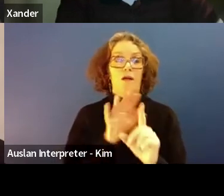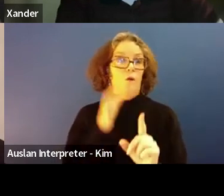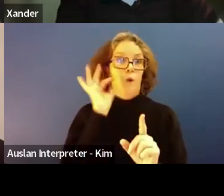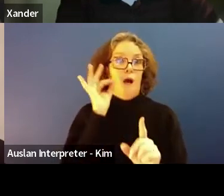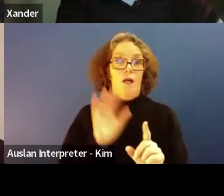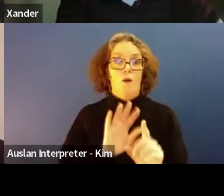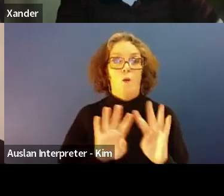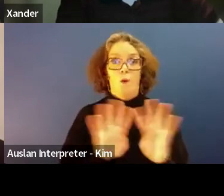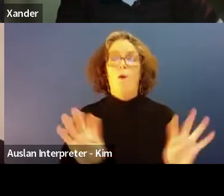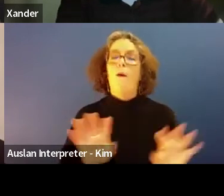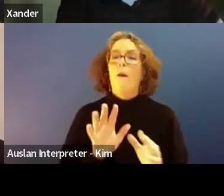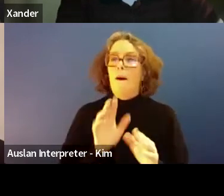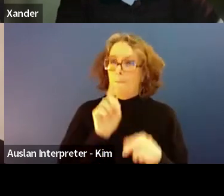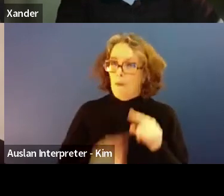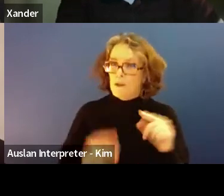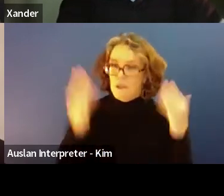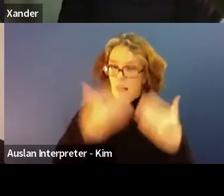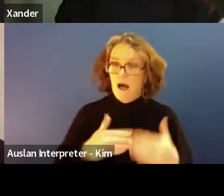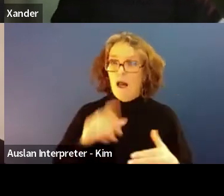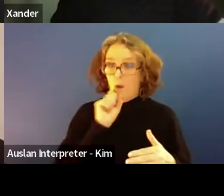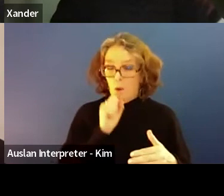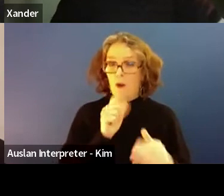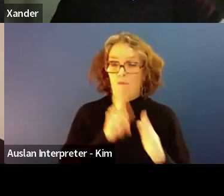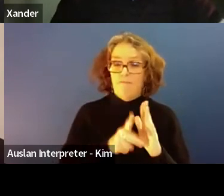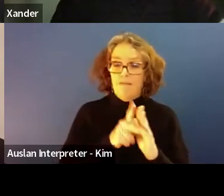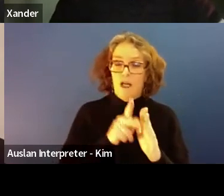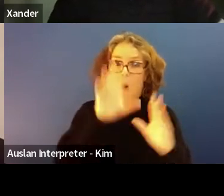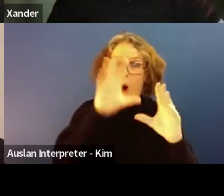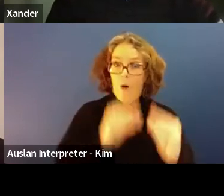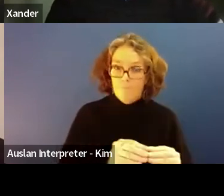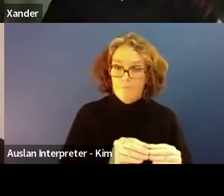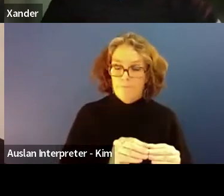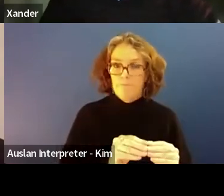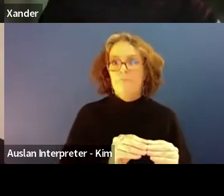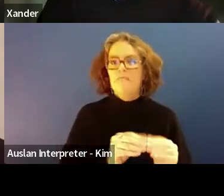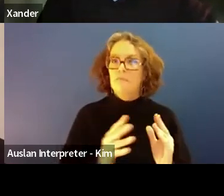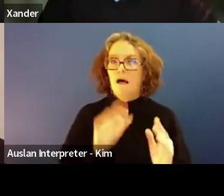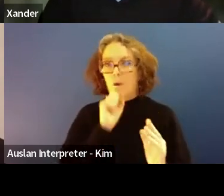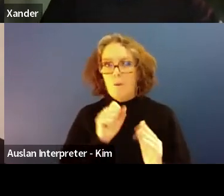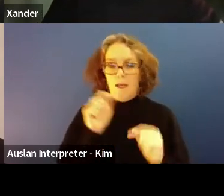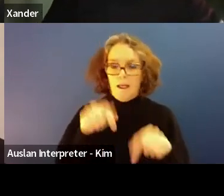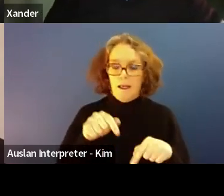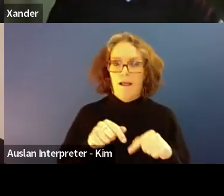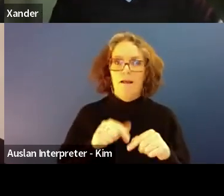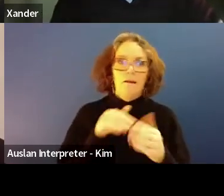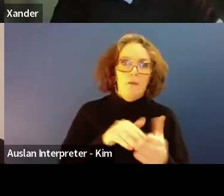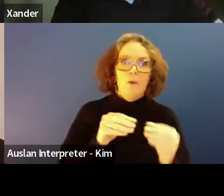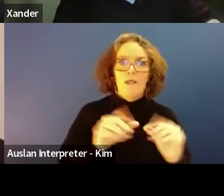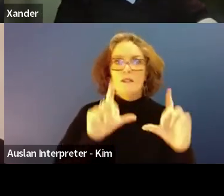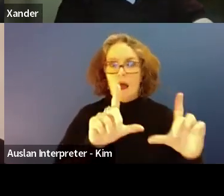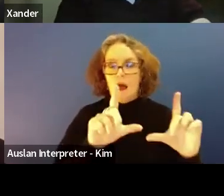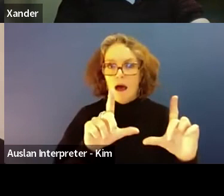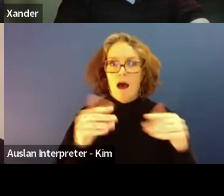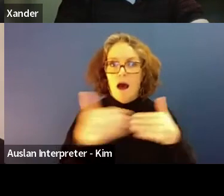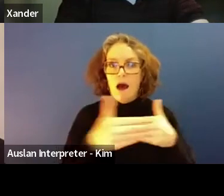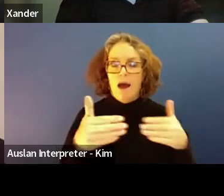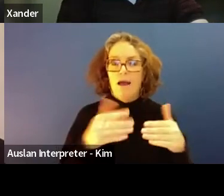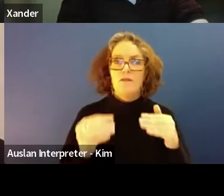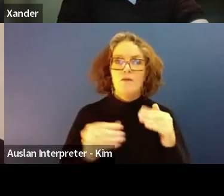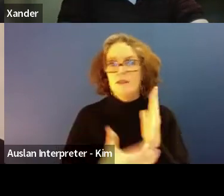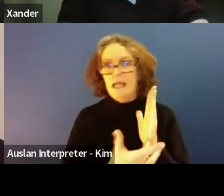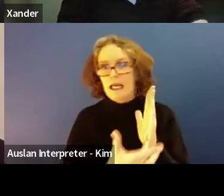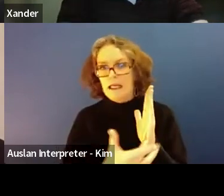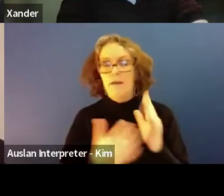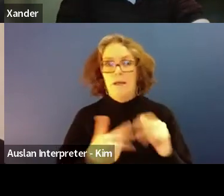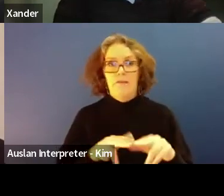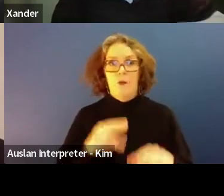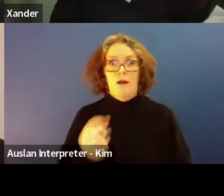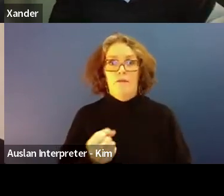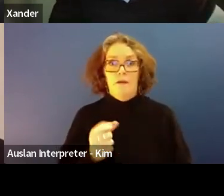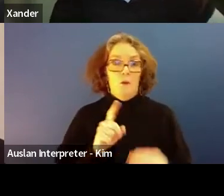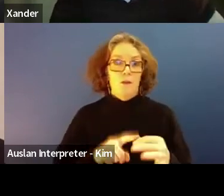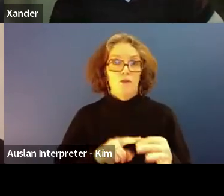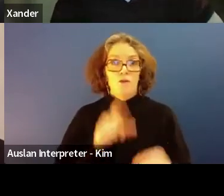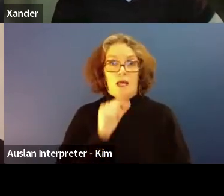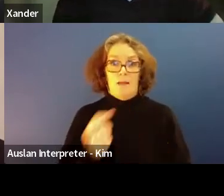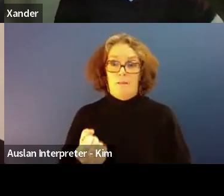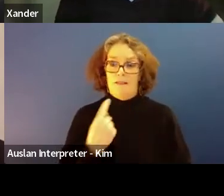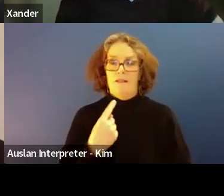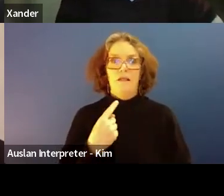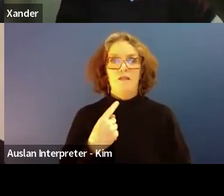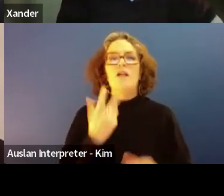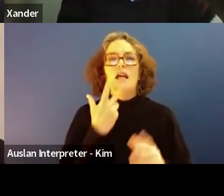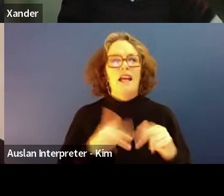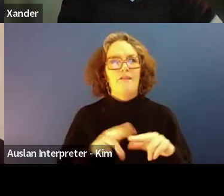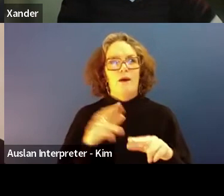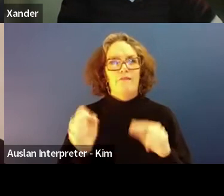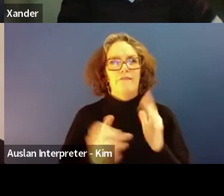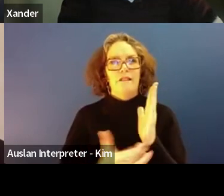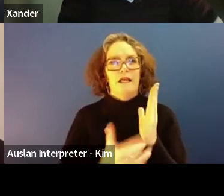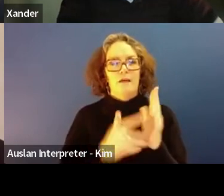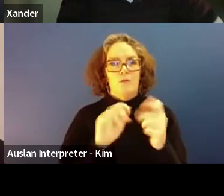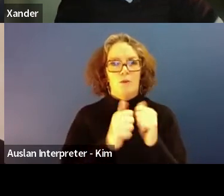All mostly be off camera tonight. I'm just behind the scenes, helping the tick and the slides, but please know if there's any dip tech difficulties or if you had any questions, you can message side of stuff through the like message hosts and panelists